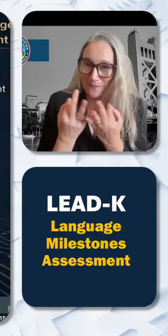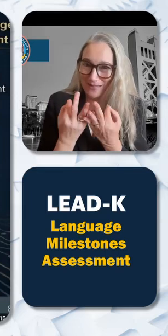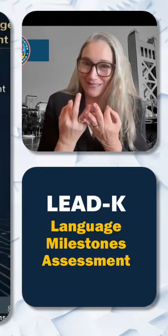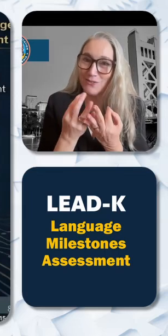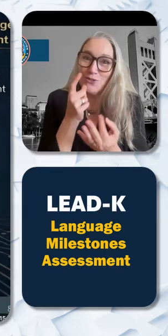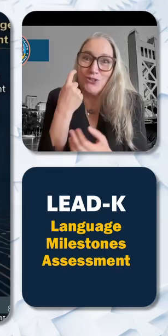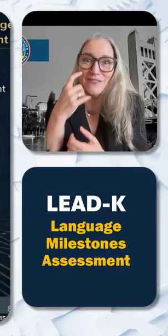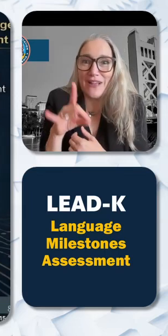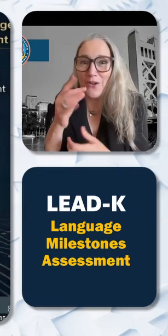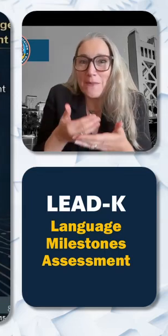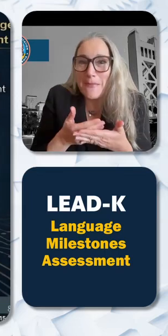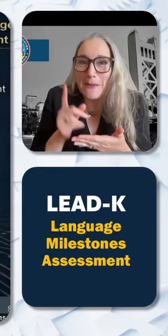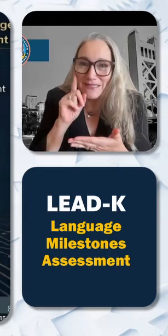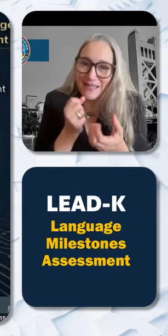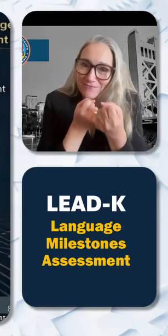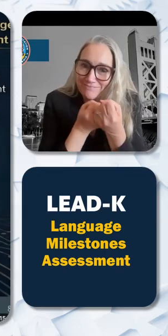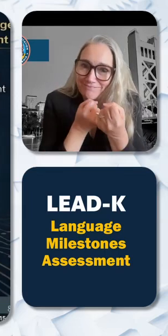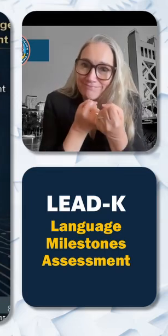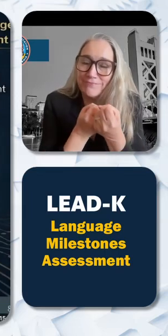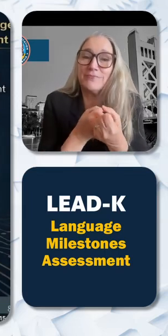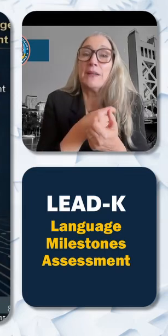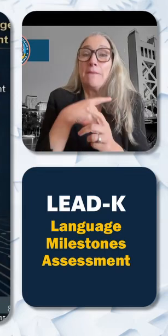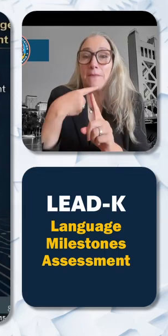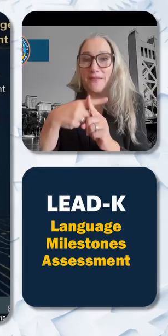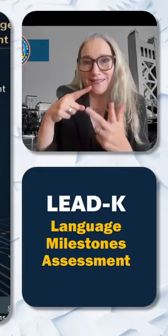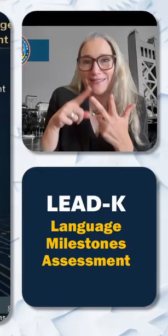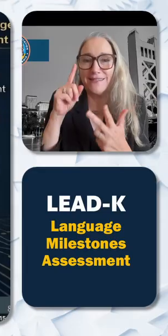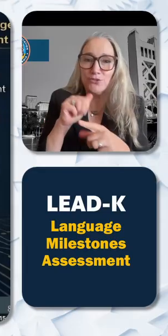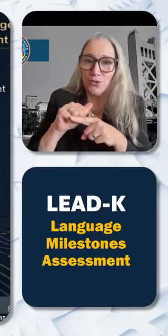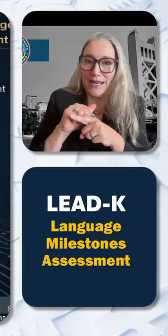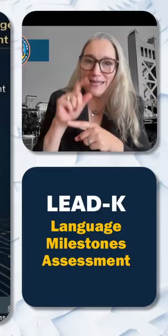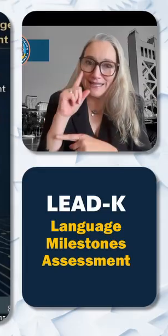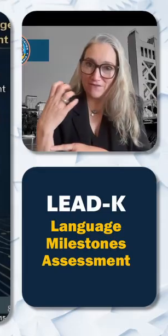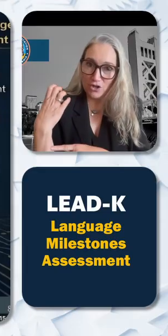along with parent mentoring for new families who just found out that their baby is deaf.